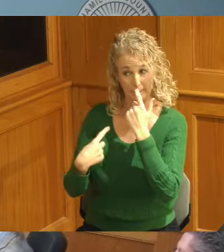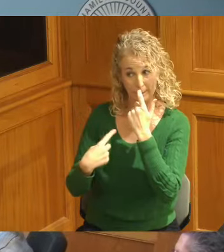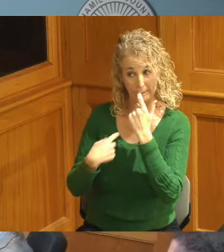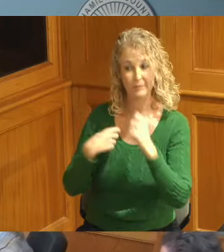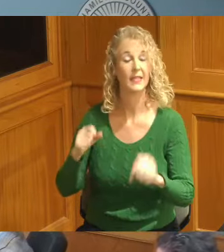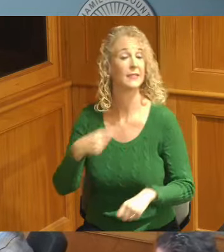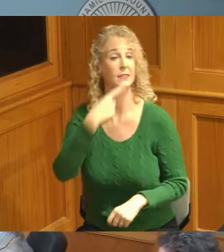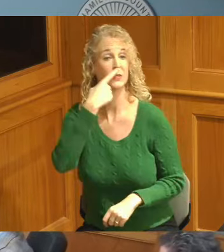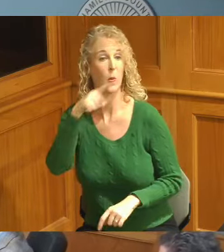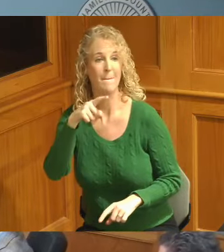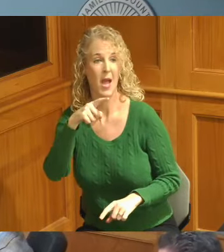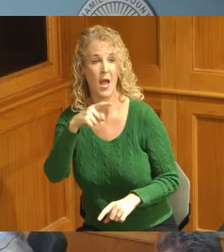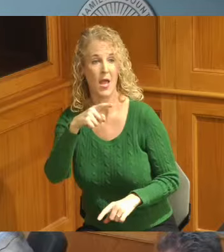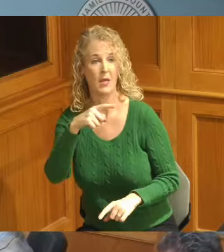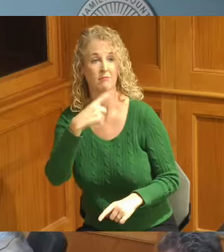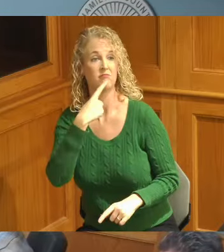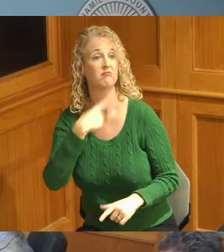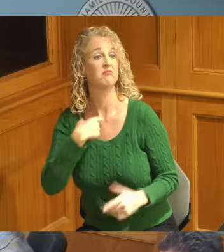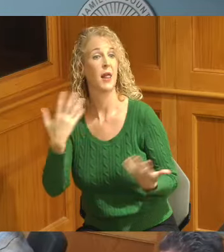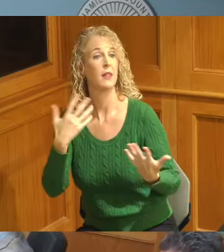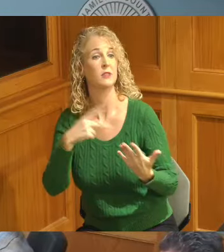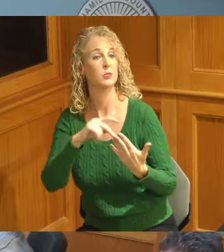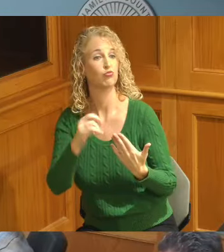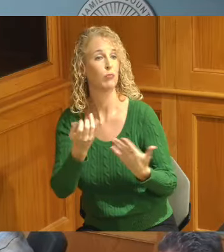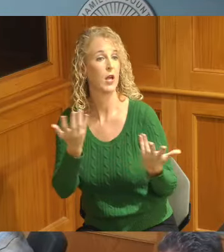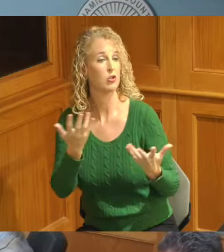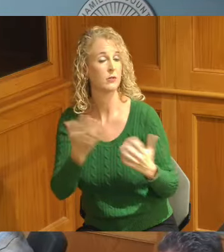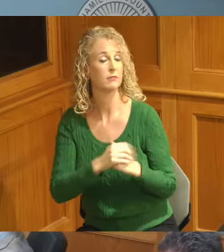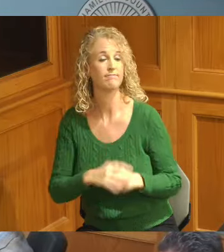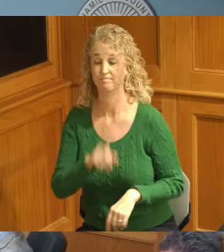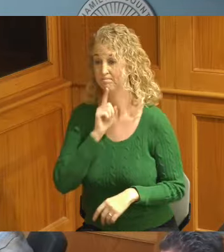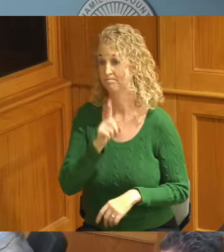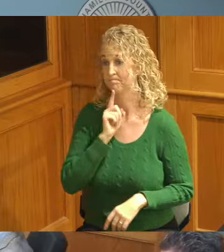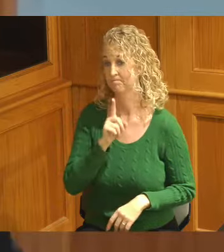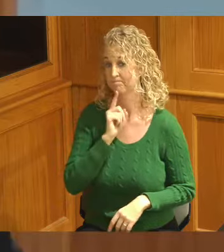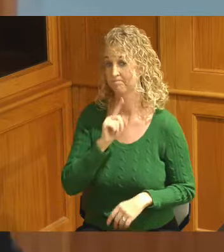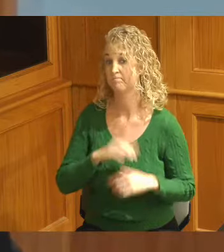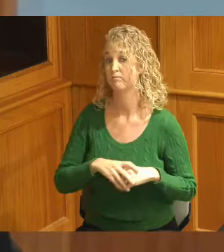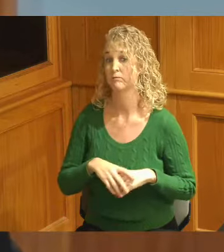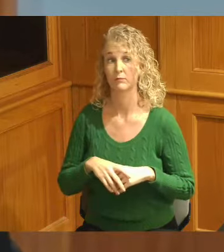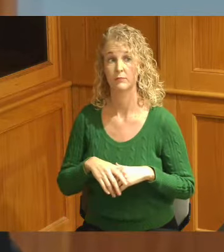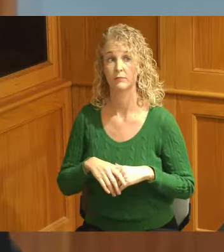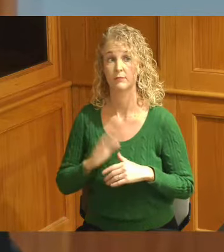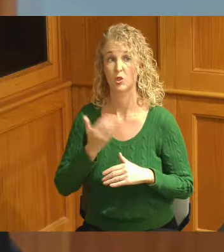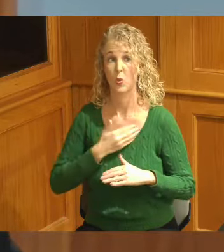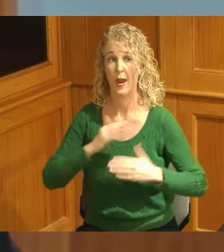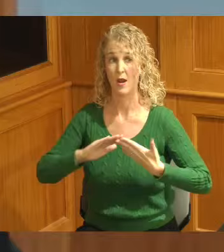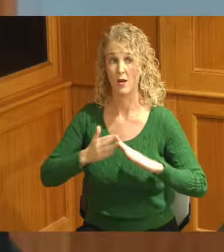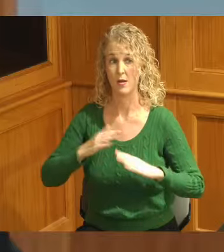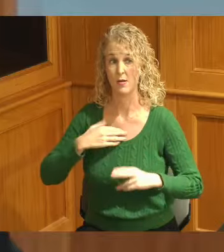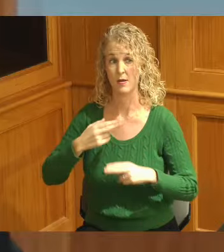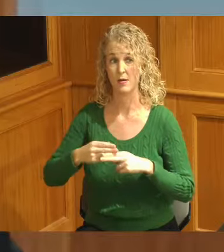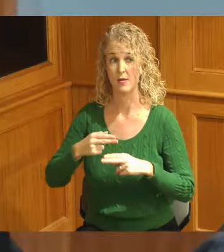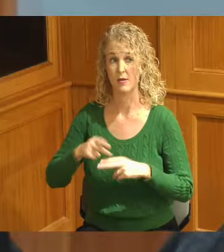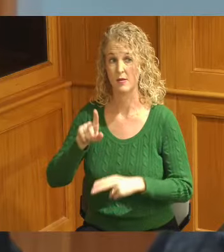just tell us about the the facade. What would what would that be at Spring in Springfield Township? Sure. so Springfield Township. So, I'm Kathleen Kennedy. I'm the Assistant Administrator